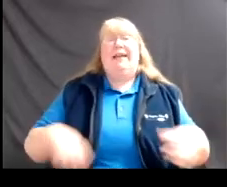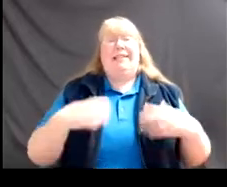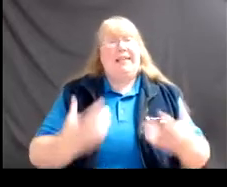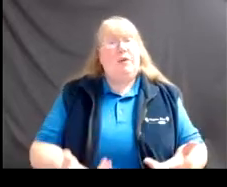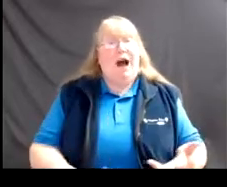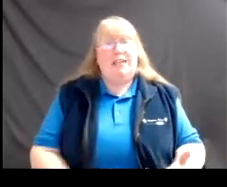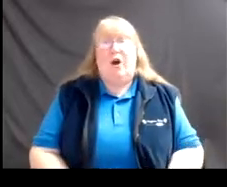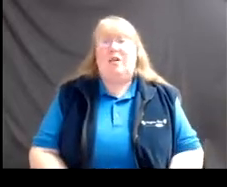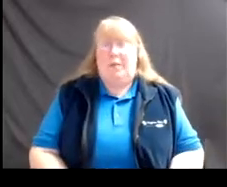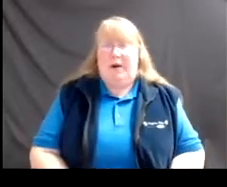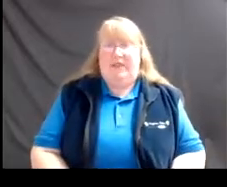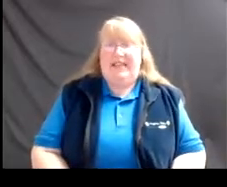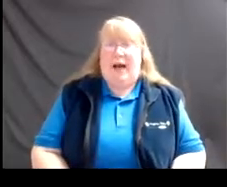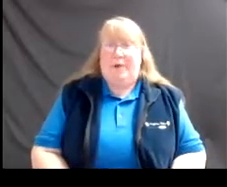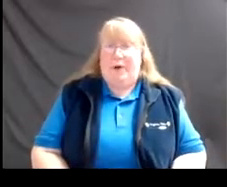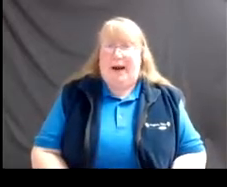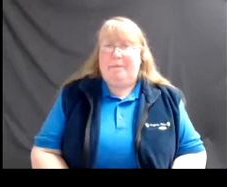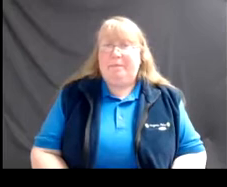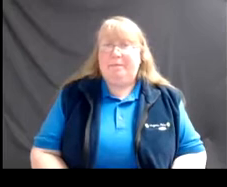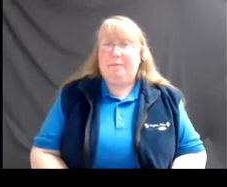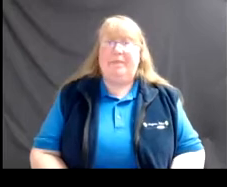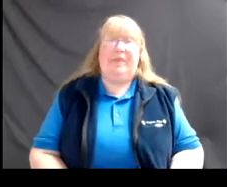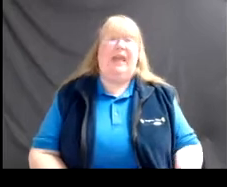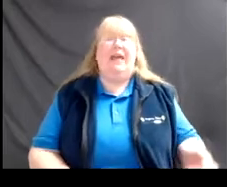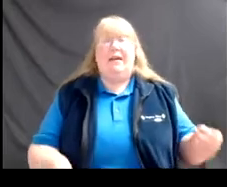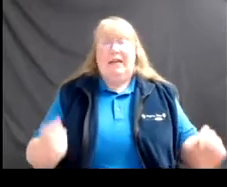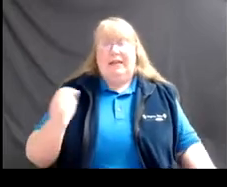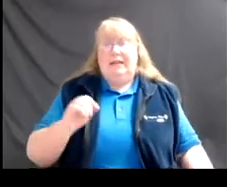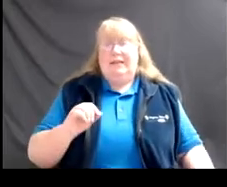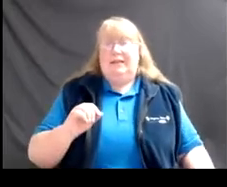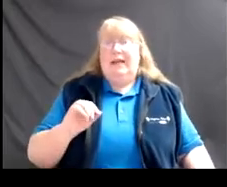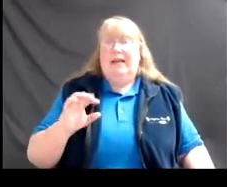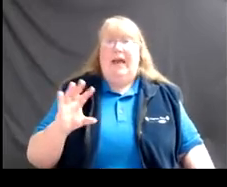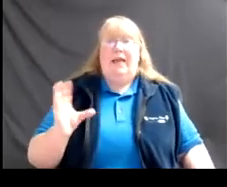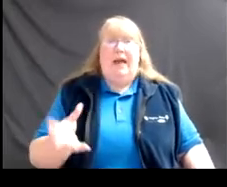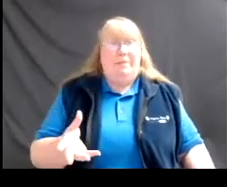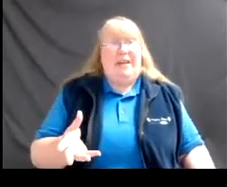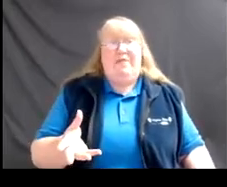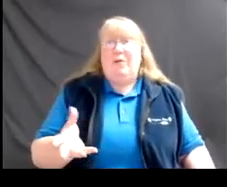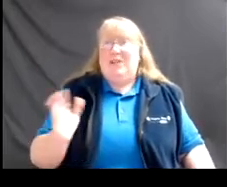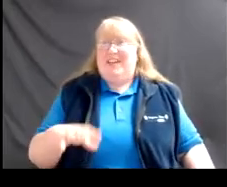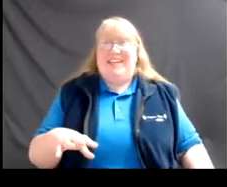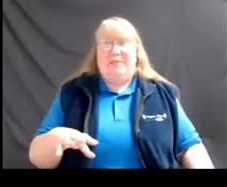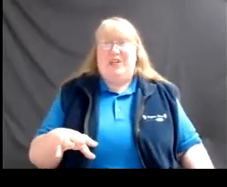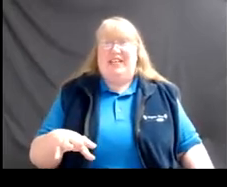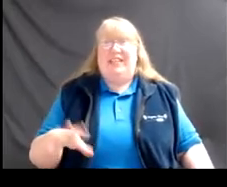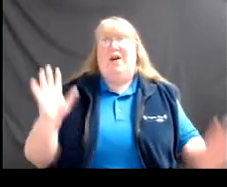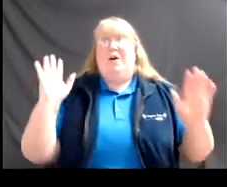TTYs are also part of the TAP program. Many folks look at these machines and go oh,